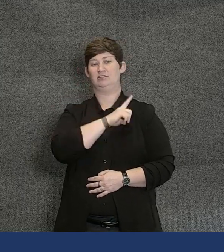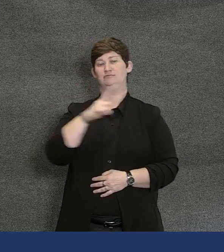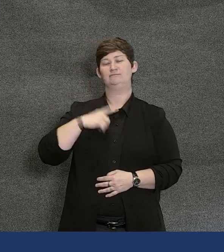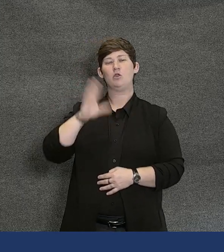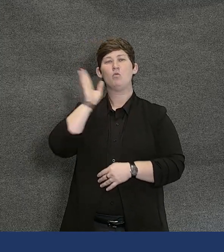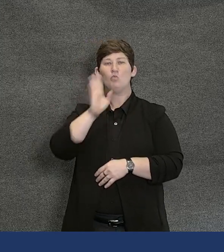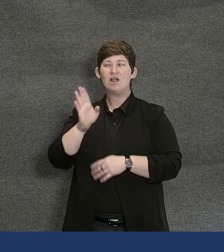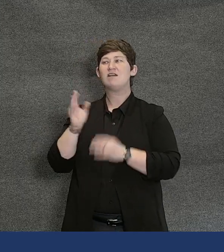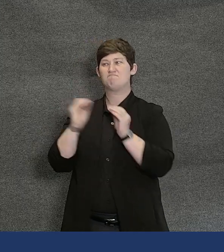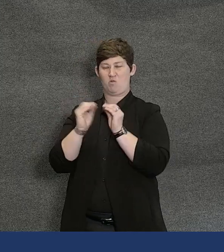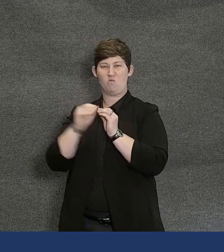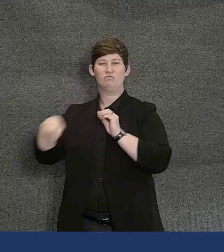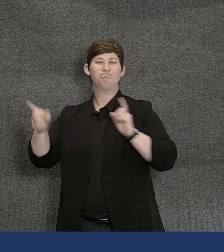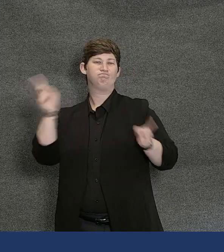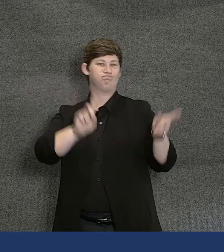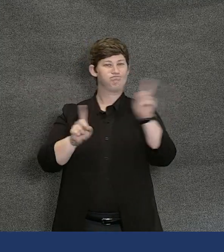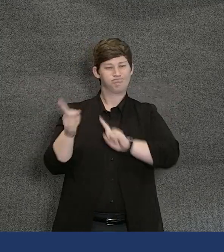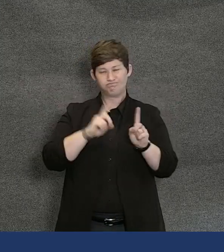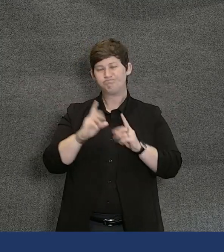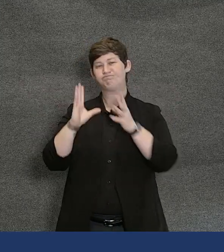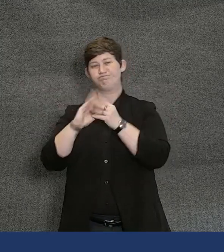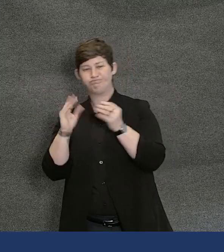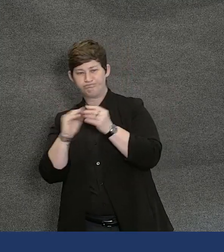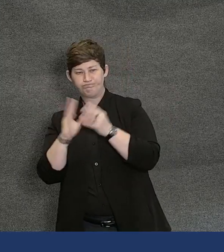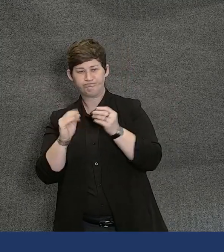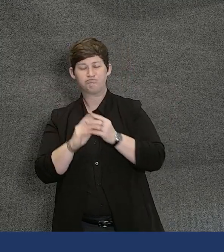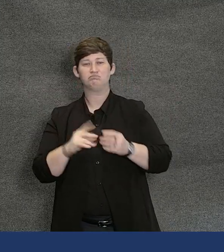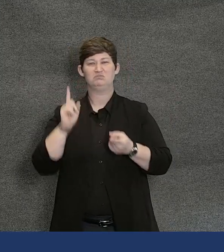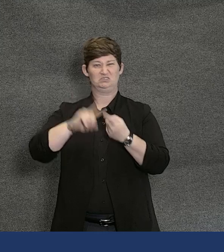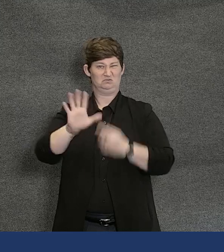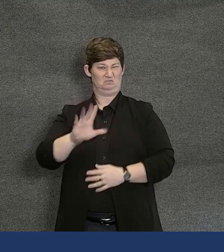At 1:30, Tributes to advocates who have passed.